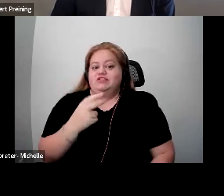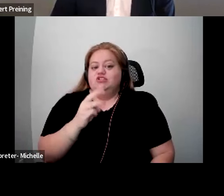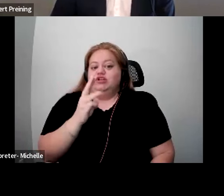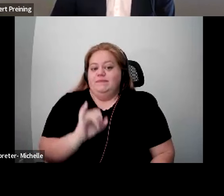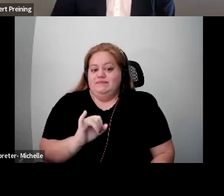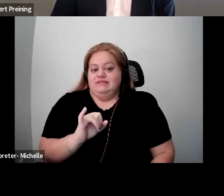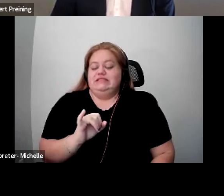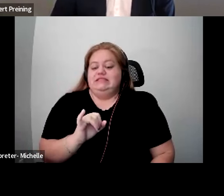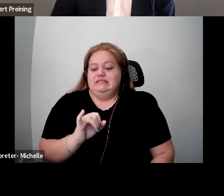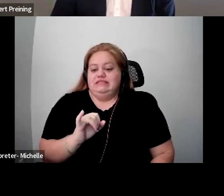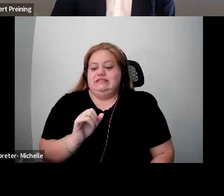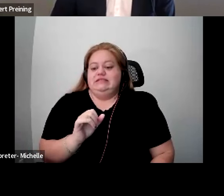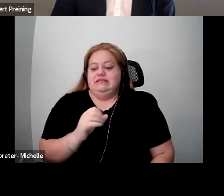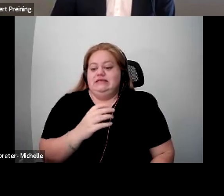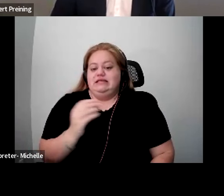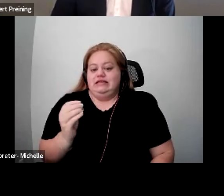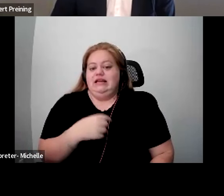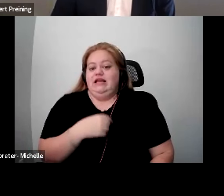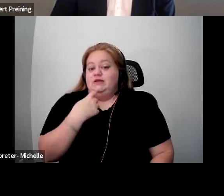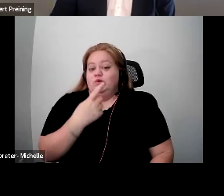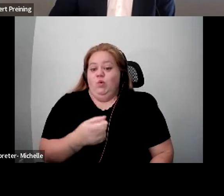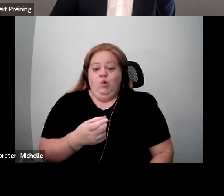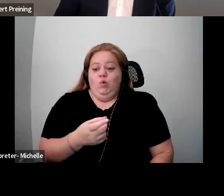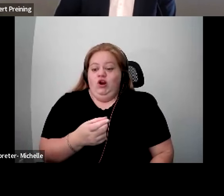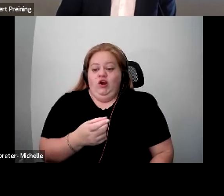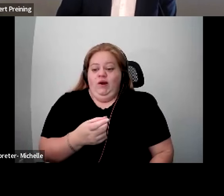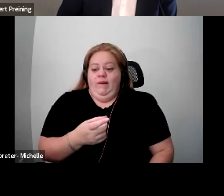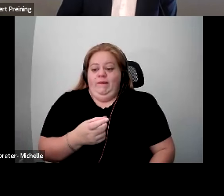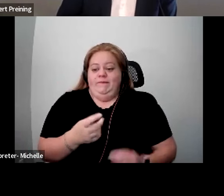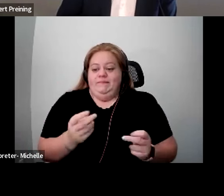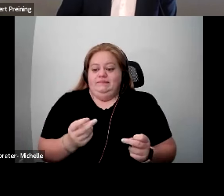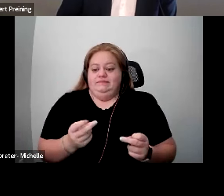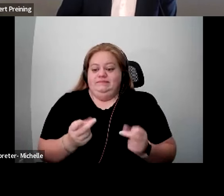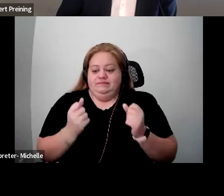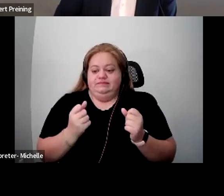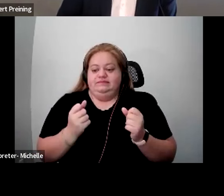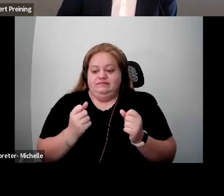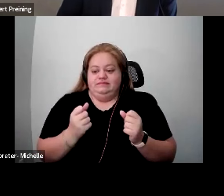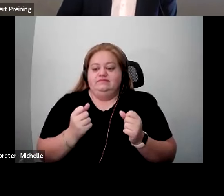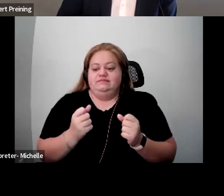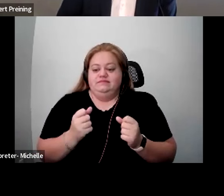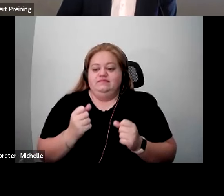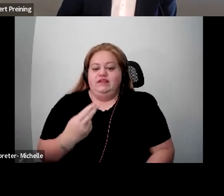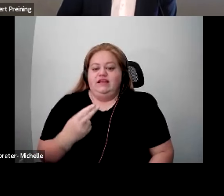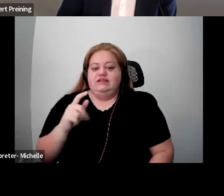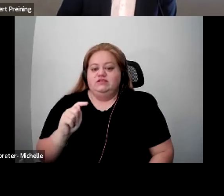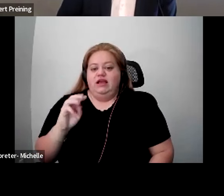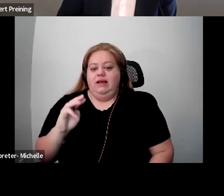So I told her immediately that HTML accessibility is much better than PDF.